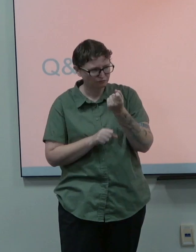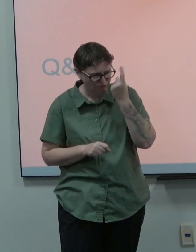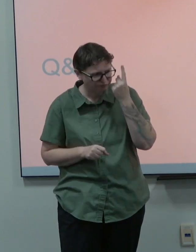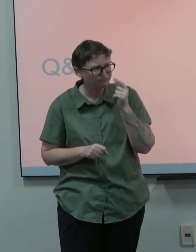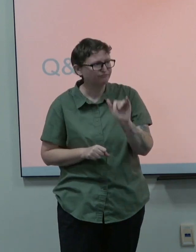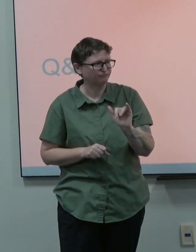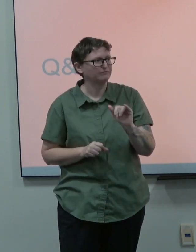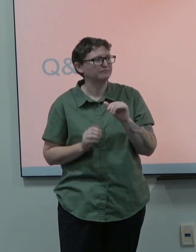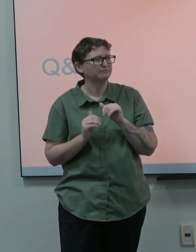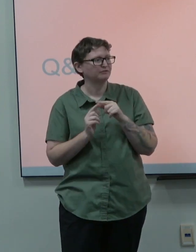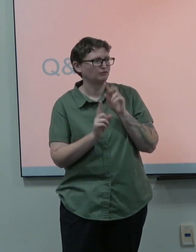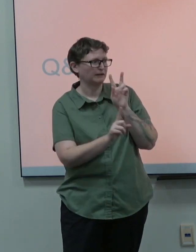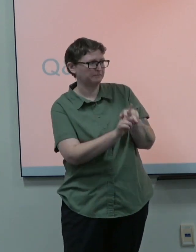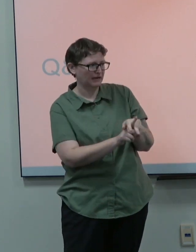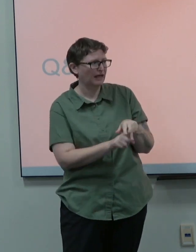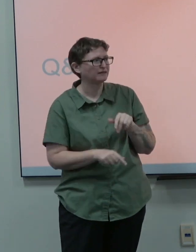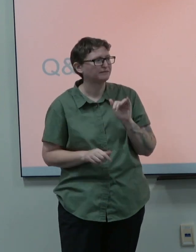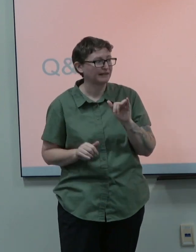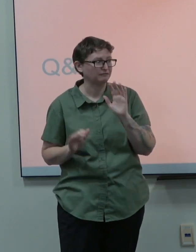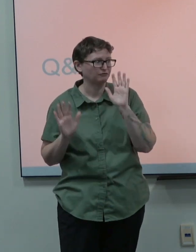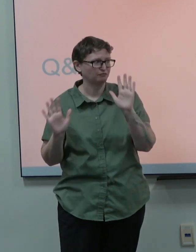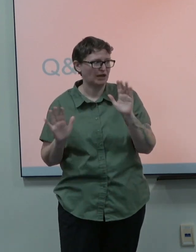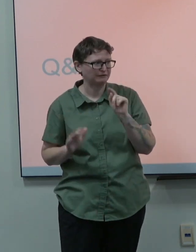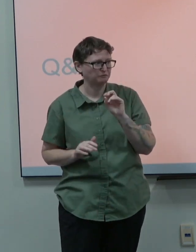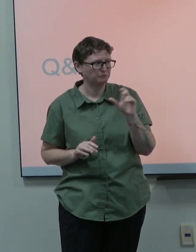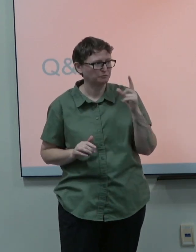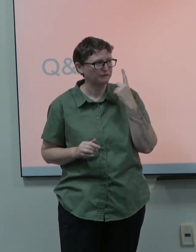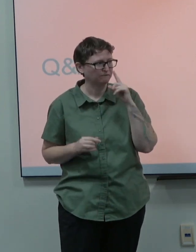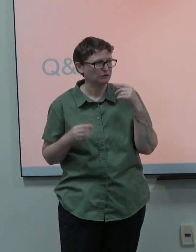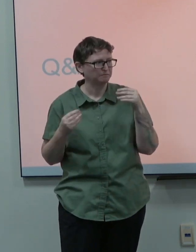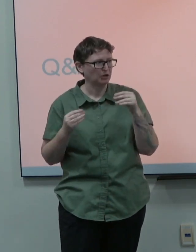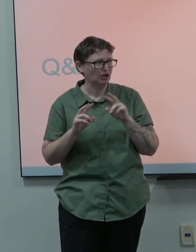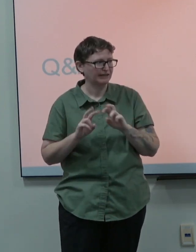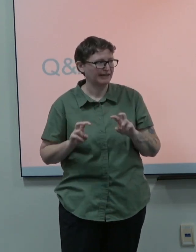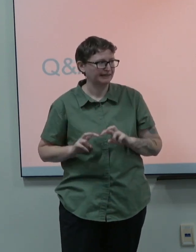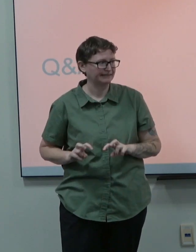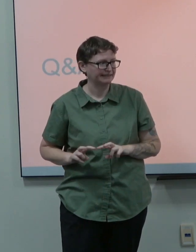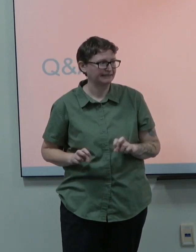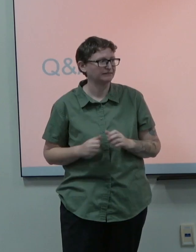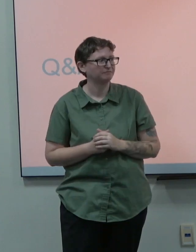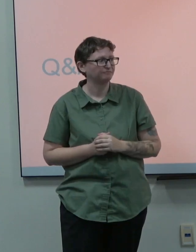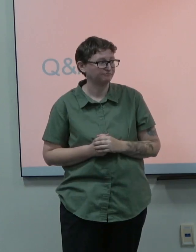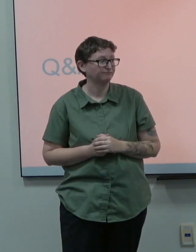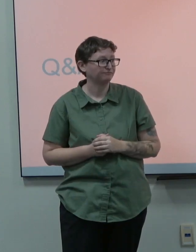and actually understand it and be able to apply it. So that is an amazing tool for marketing analysis.